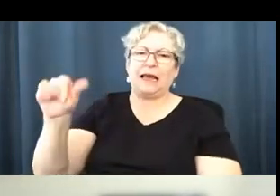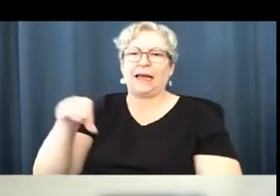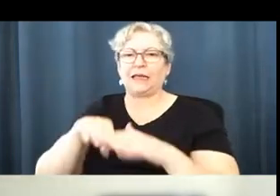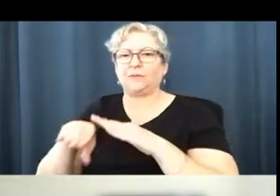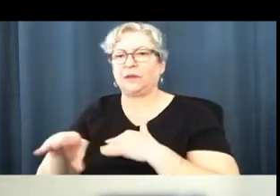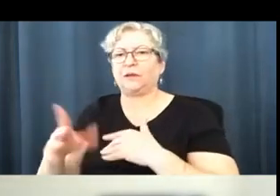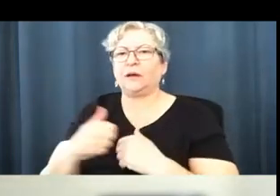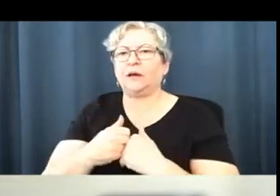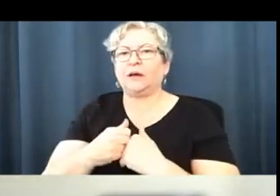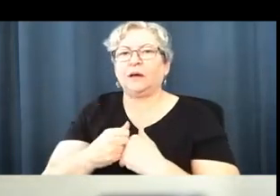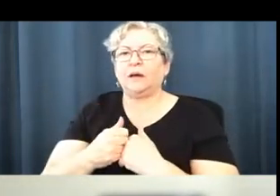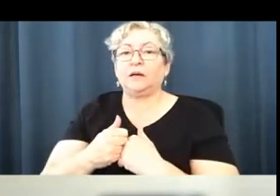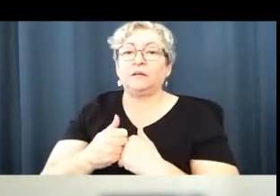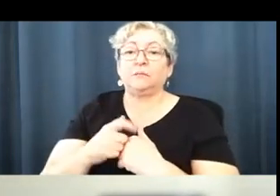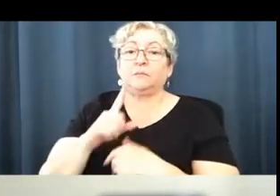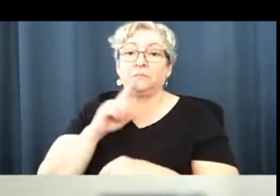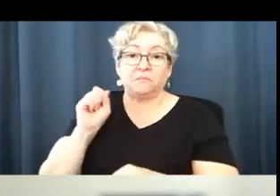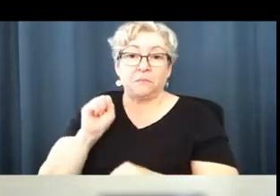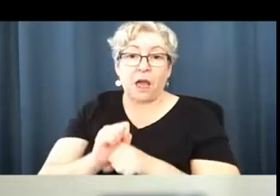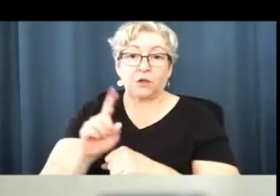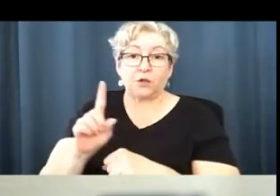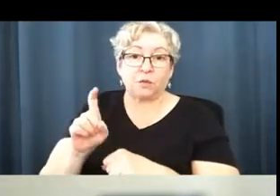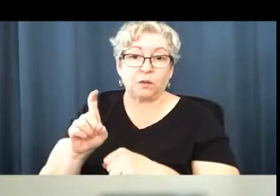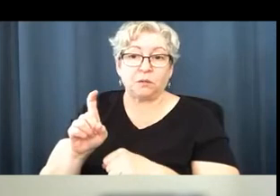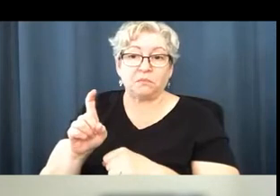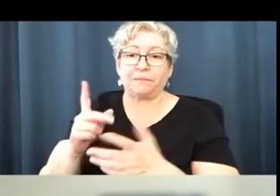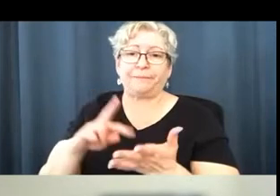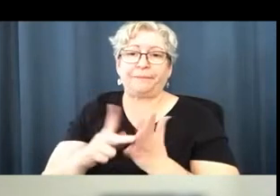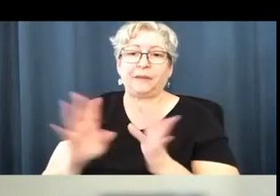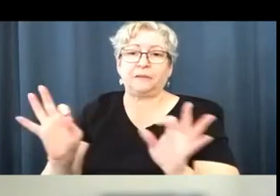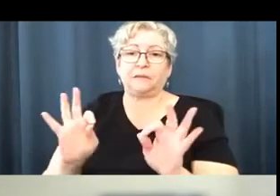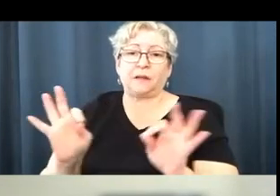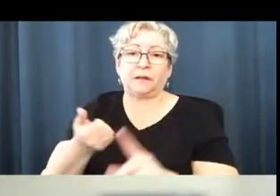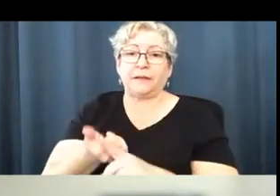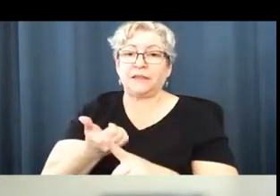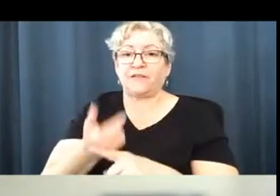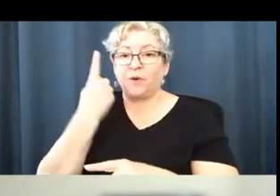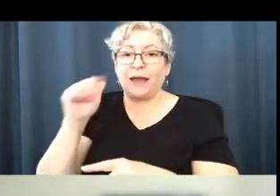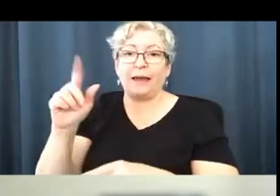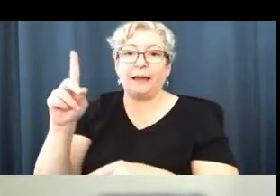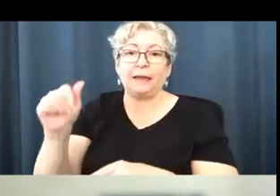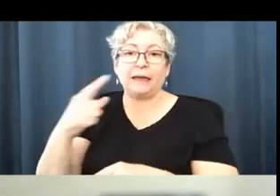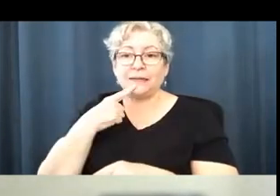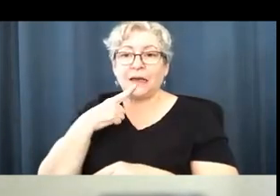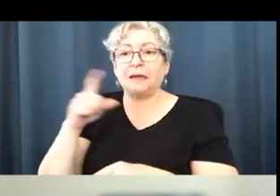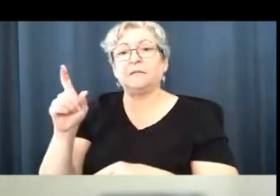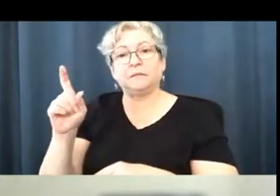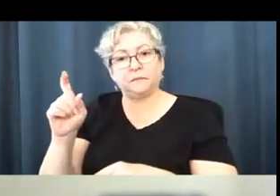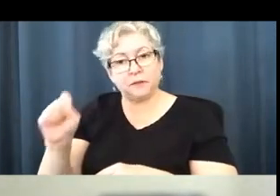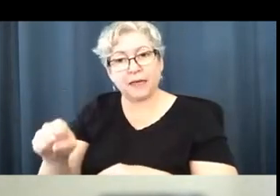which actually is kind of meaningless in its itself, because the ADA says, yes, places of public accommodation